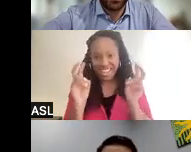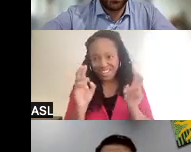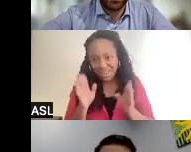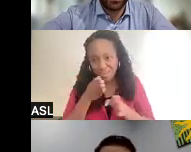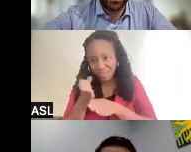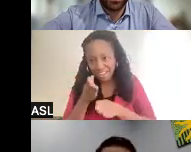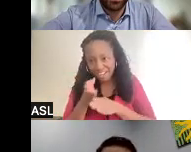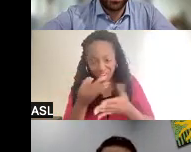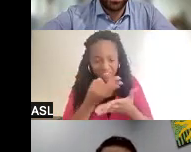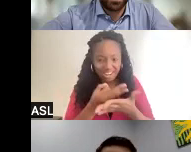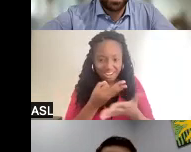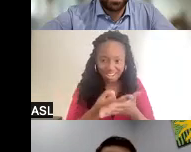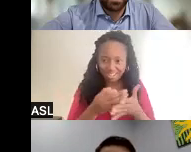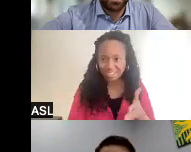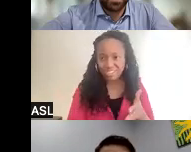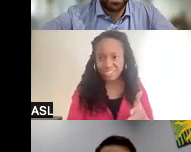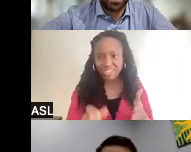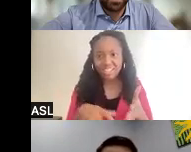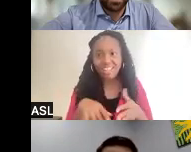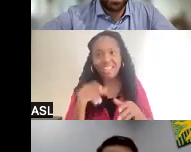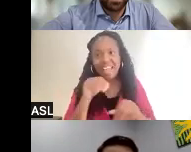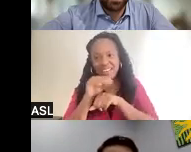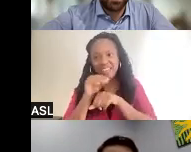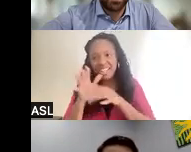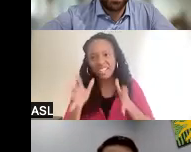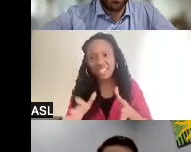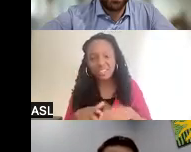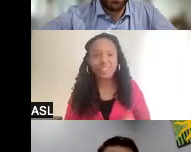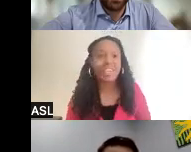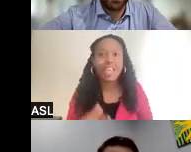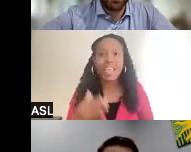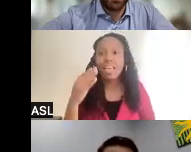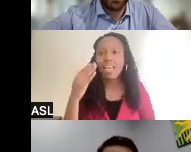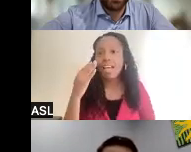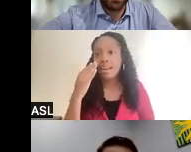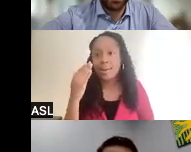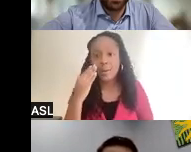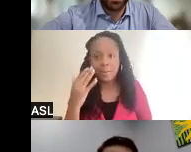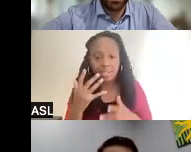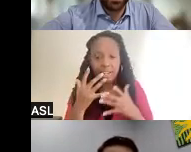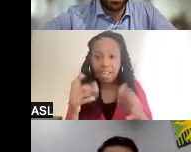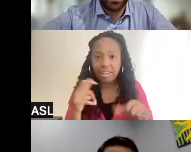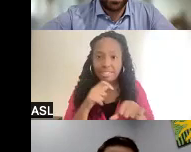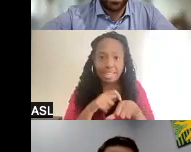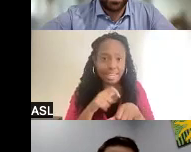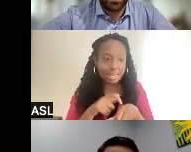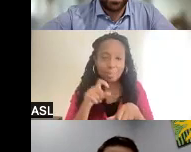very uh all consuming uh a lot of individuals you know we like me sometimes we flying by the seat of